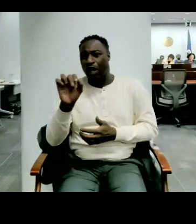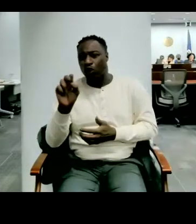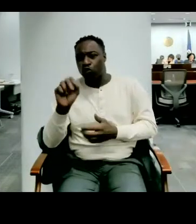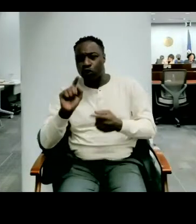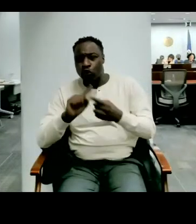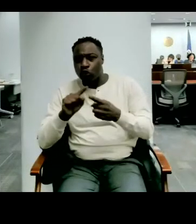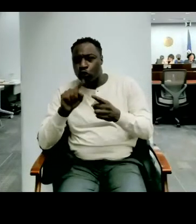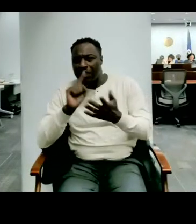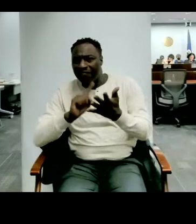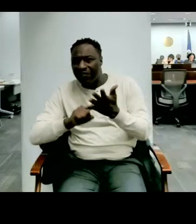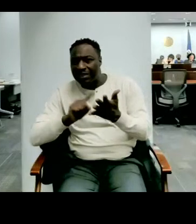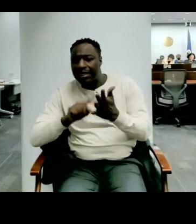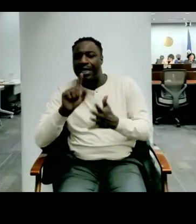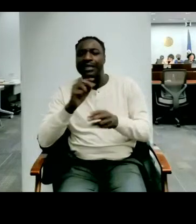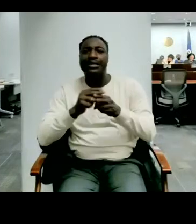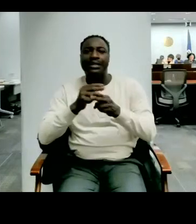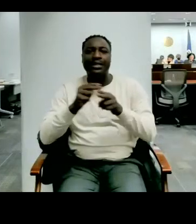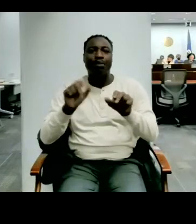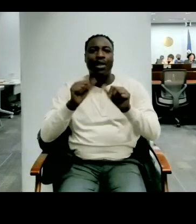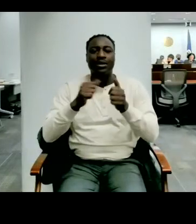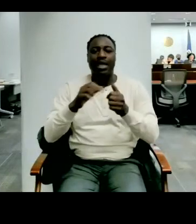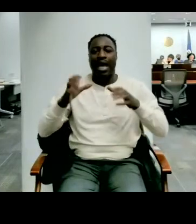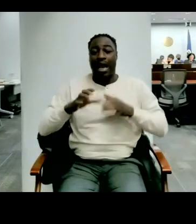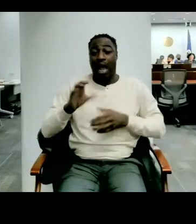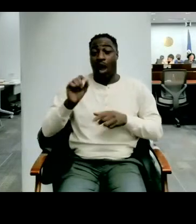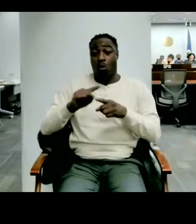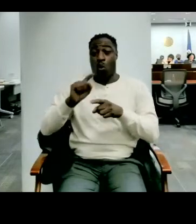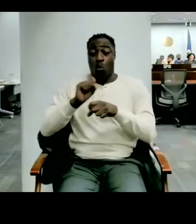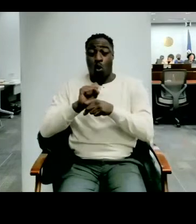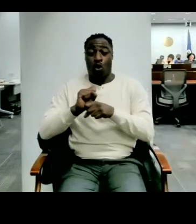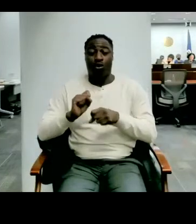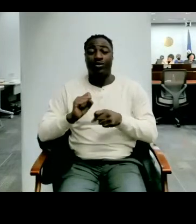agencies and client companies when workers are victims of discrimination.